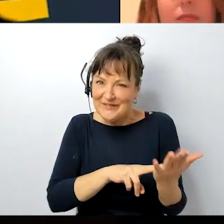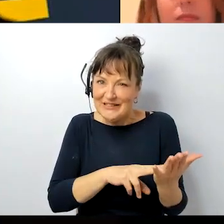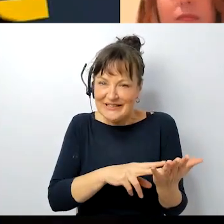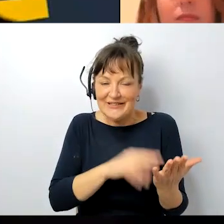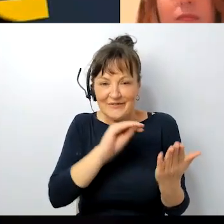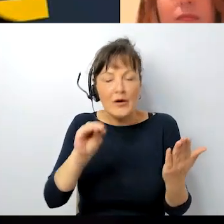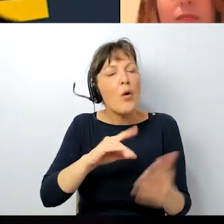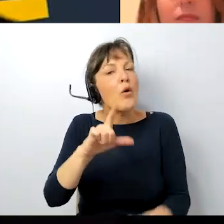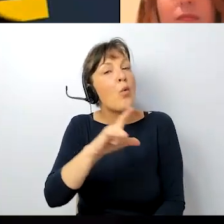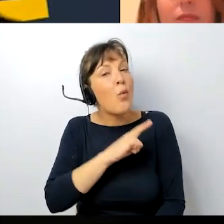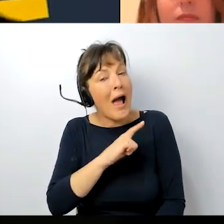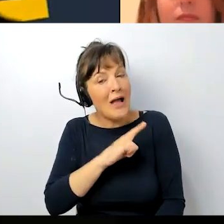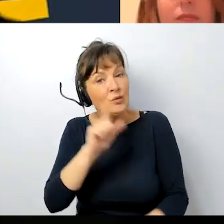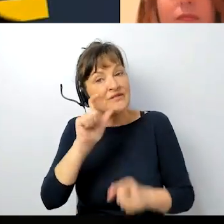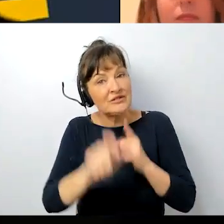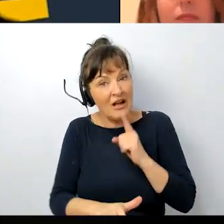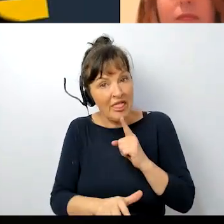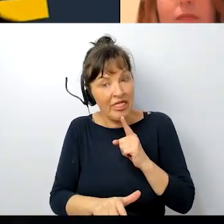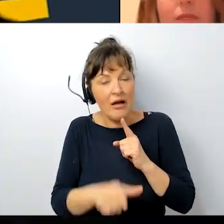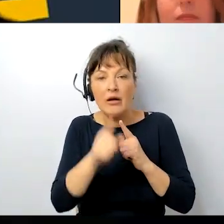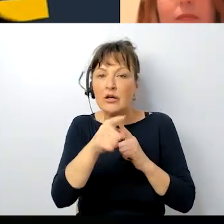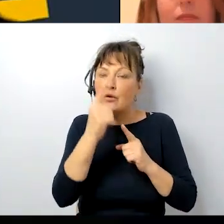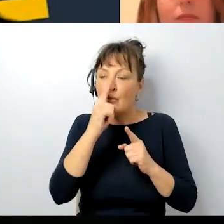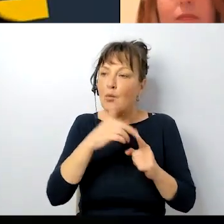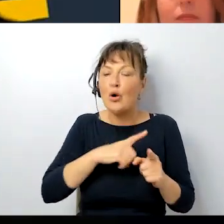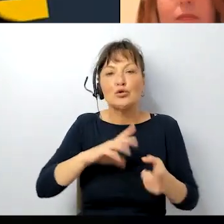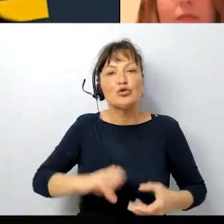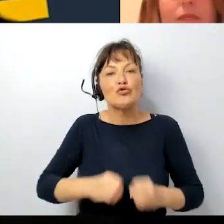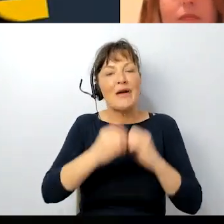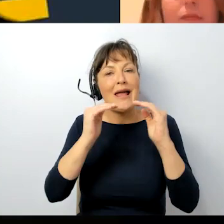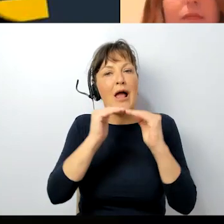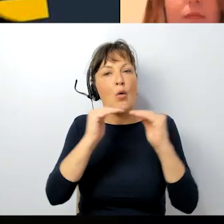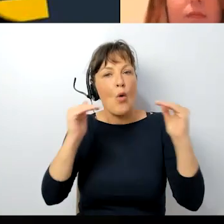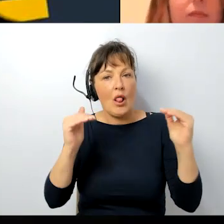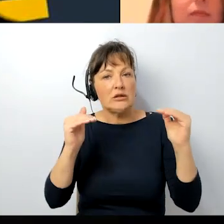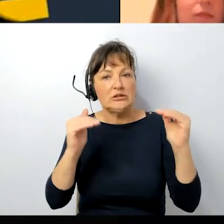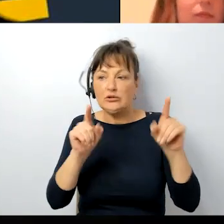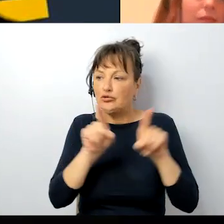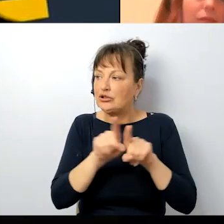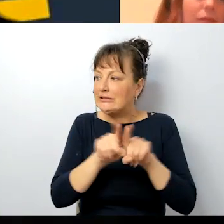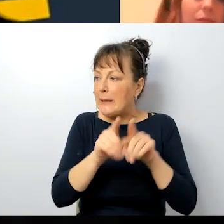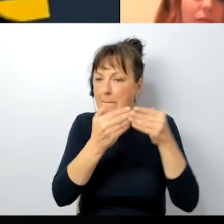your CV. And I think one of the reasons as a company we've done that is for equality,